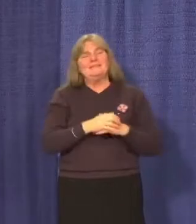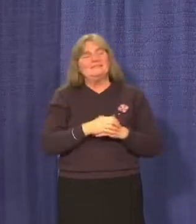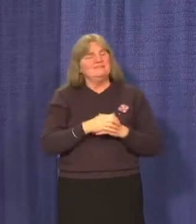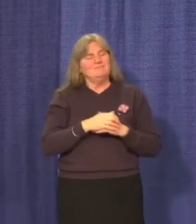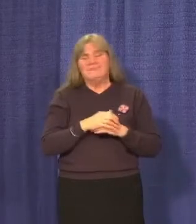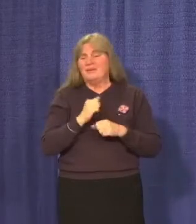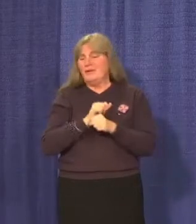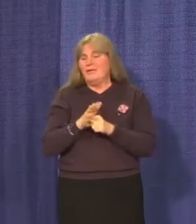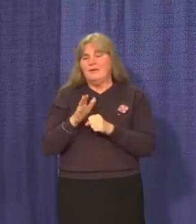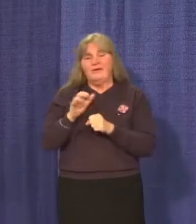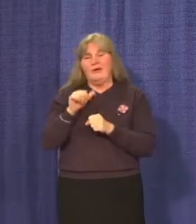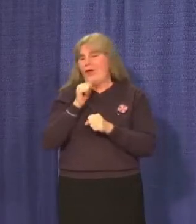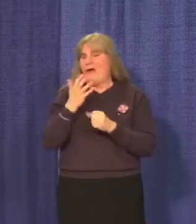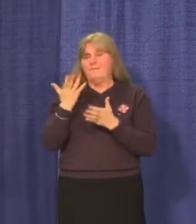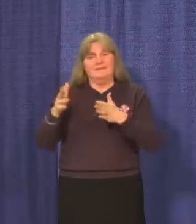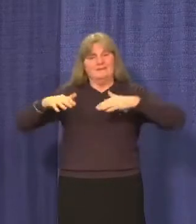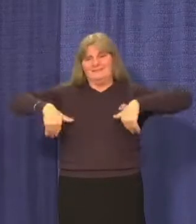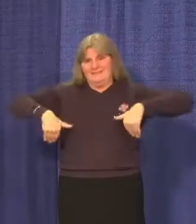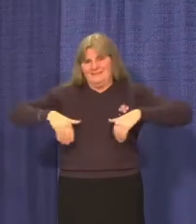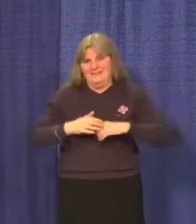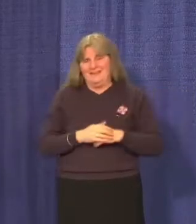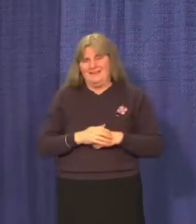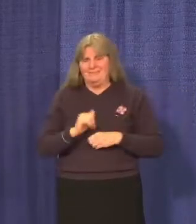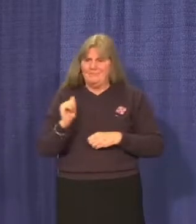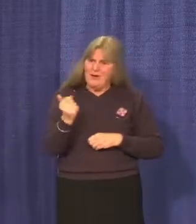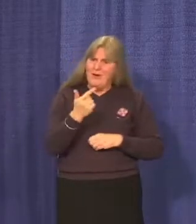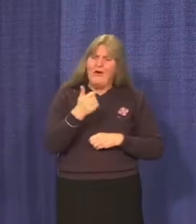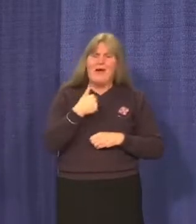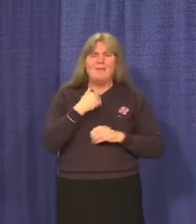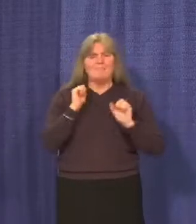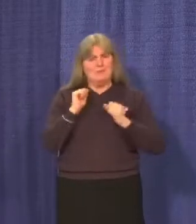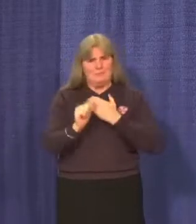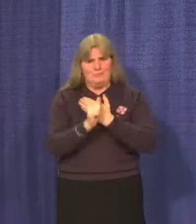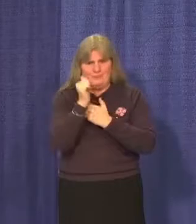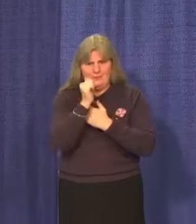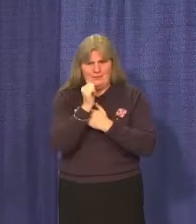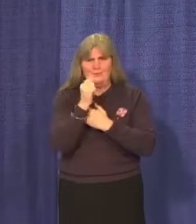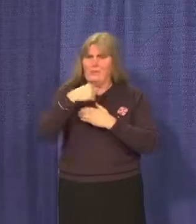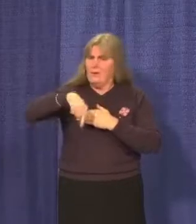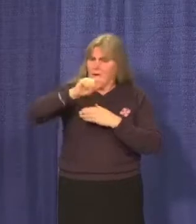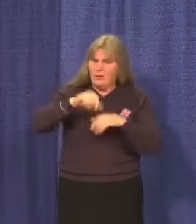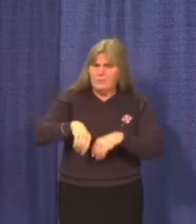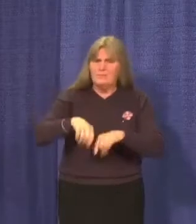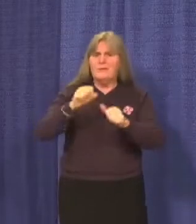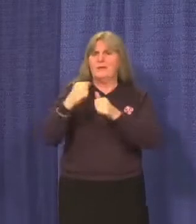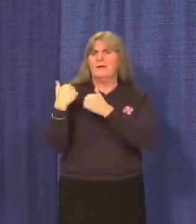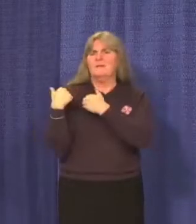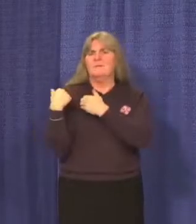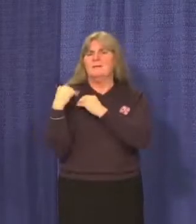out of the woods in COVID-19 continues to be a risk to each and every one of us. We must all do what we can to